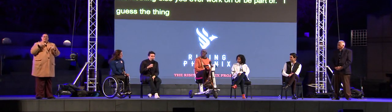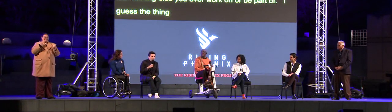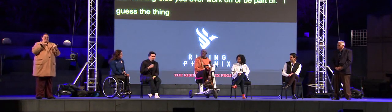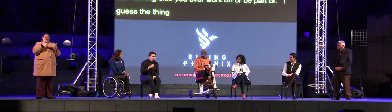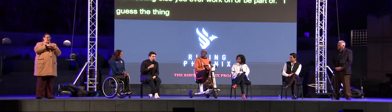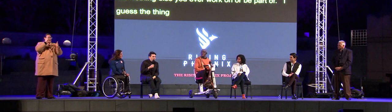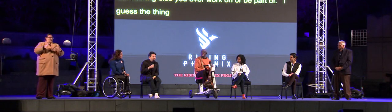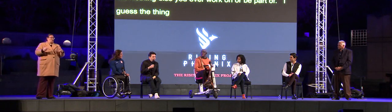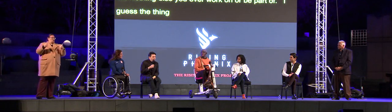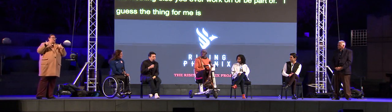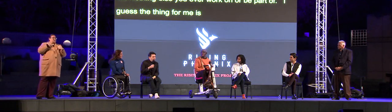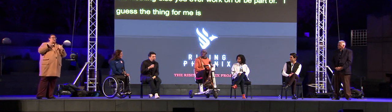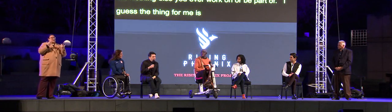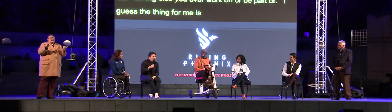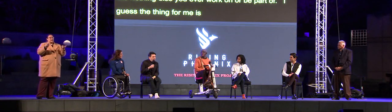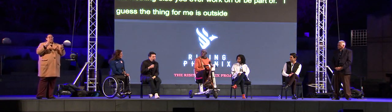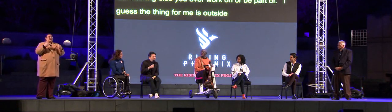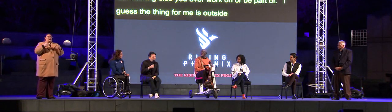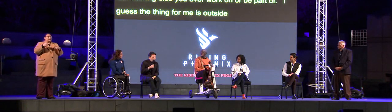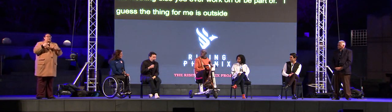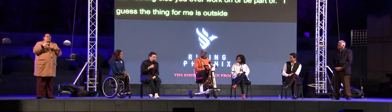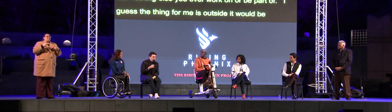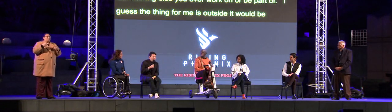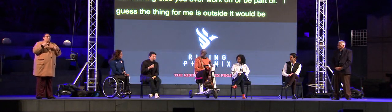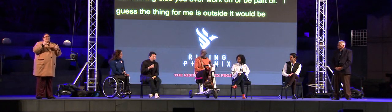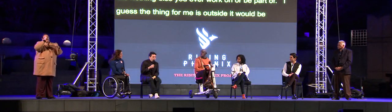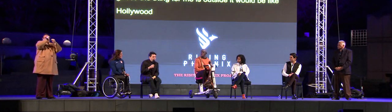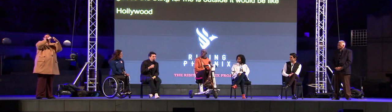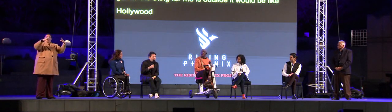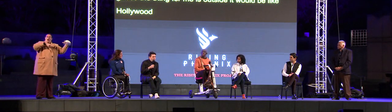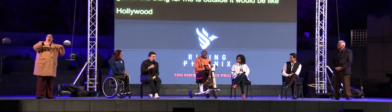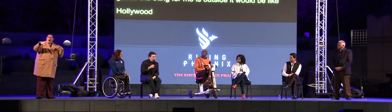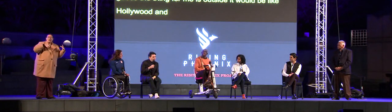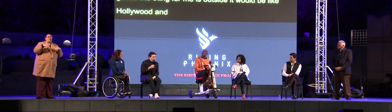be like Hollywood and the storytelling machine here